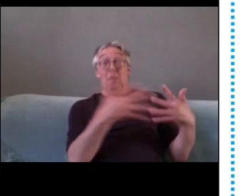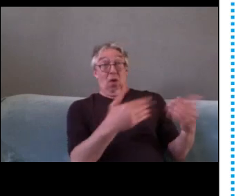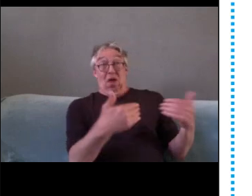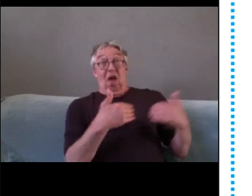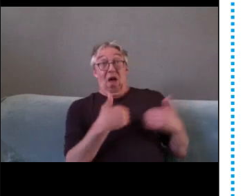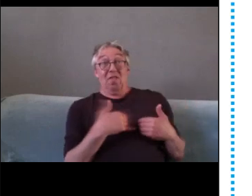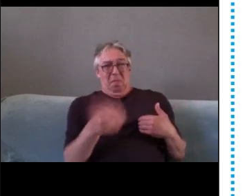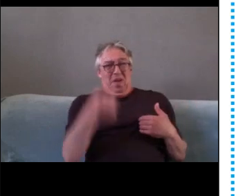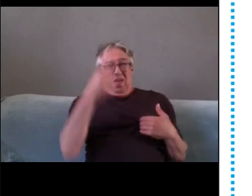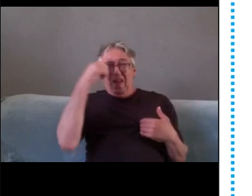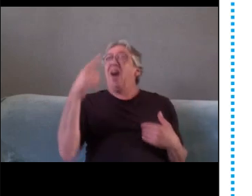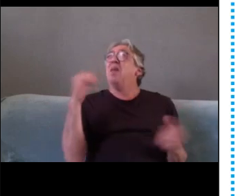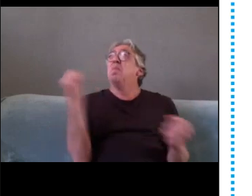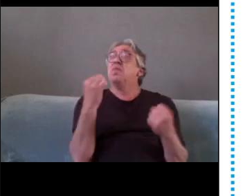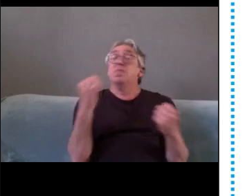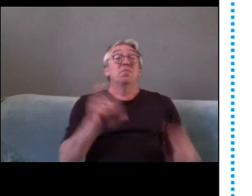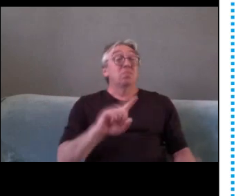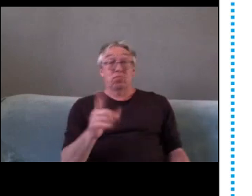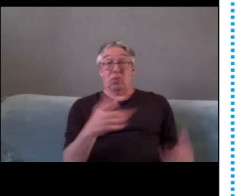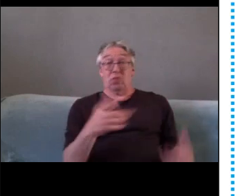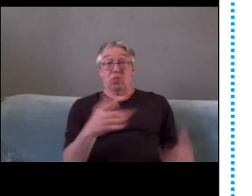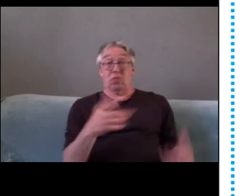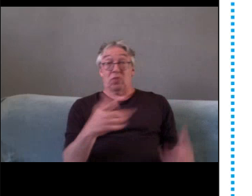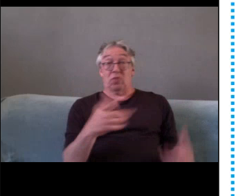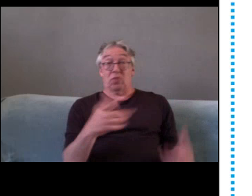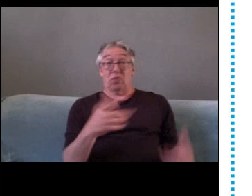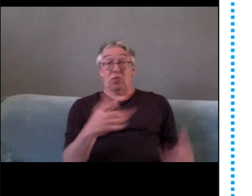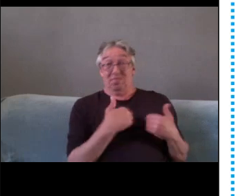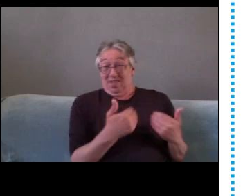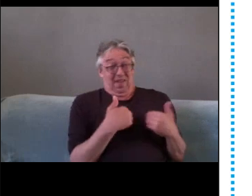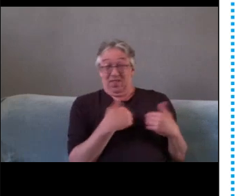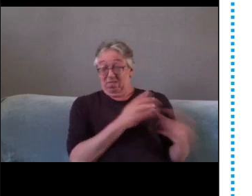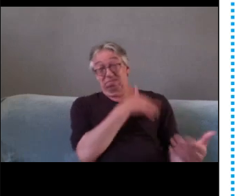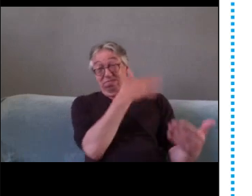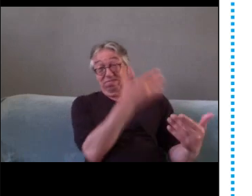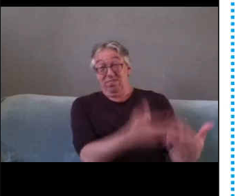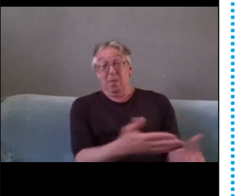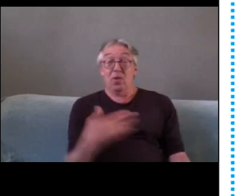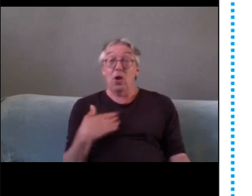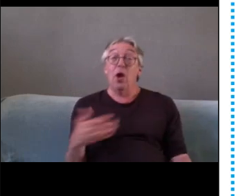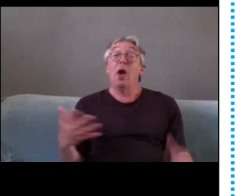And our aim with the Code is to ensure that everyone